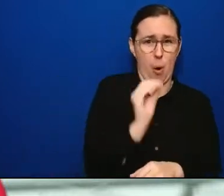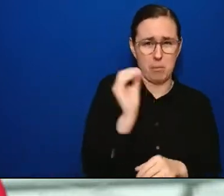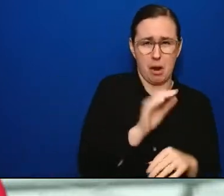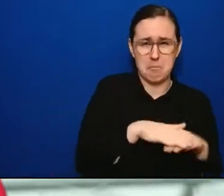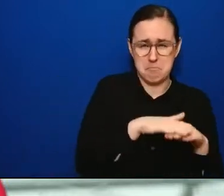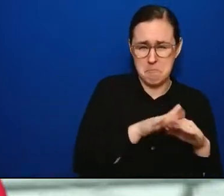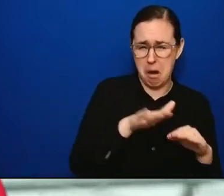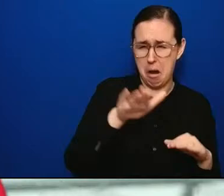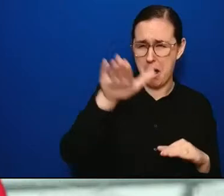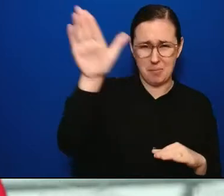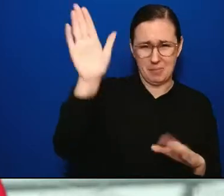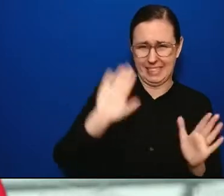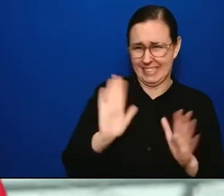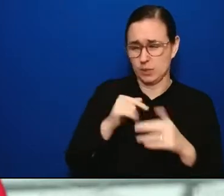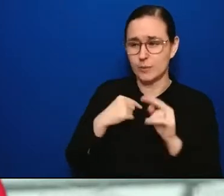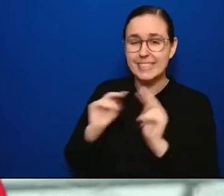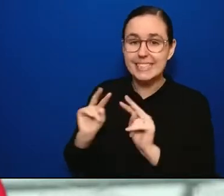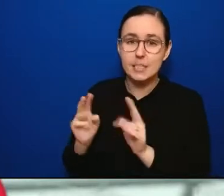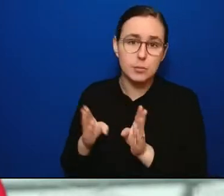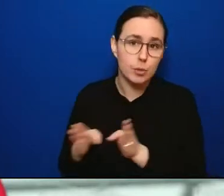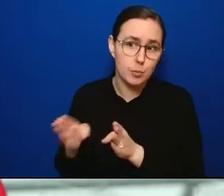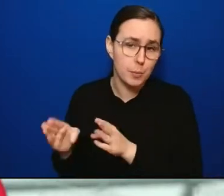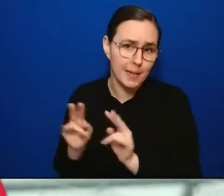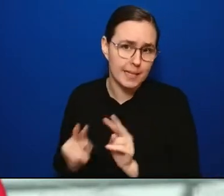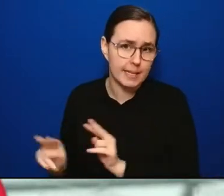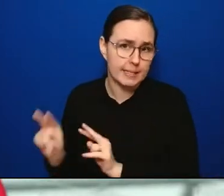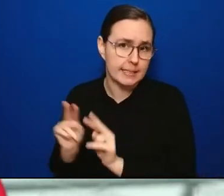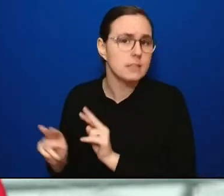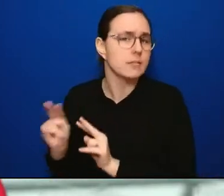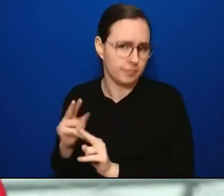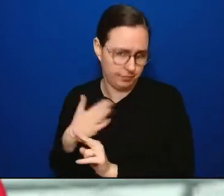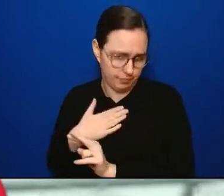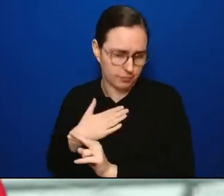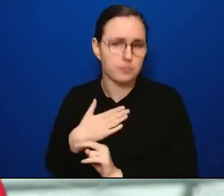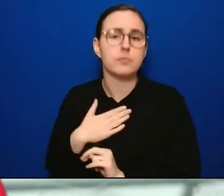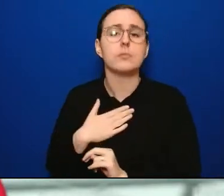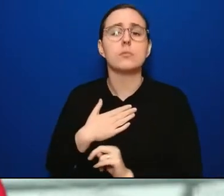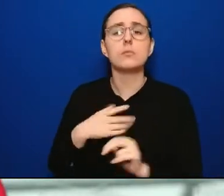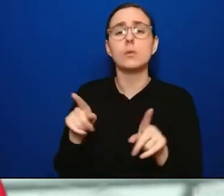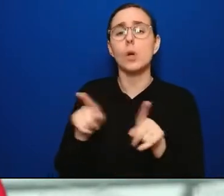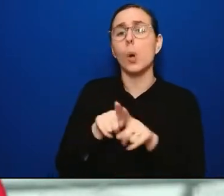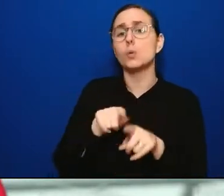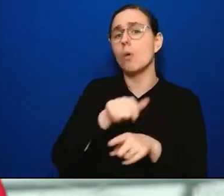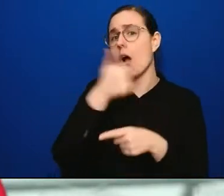be prepared for all of it. I will say that one other one that